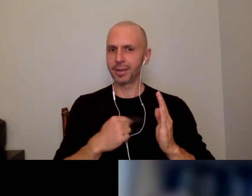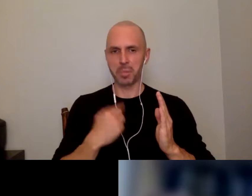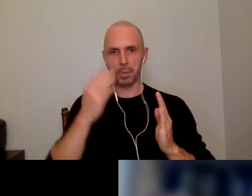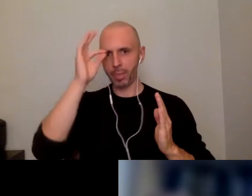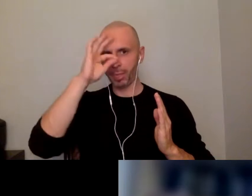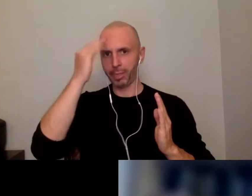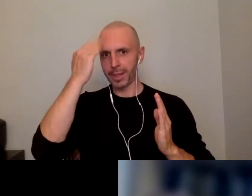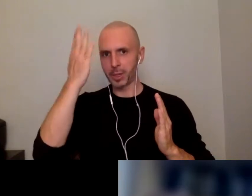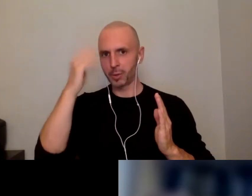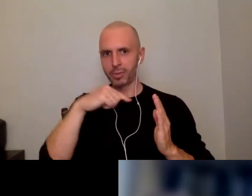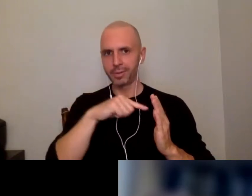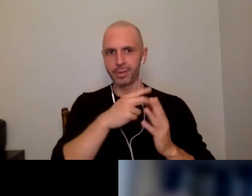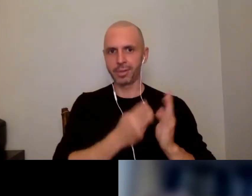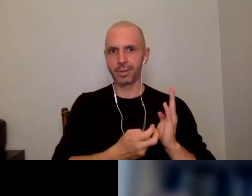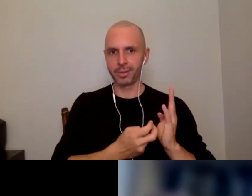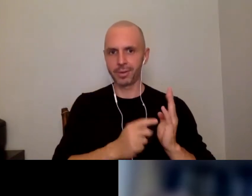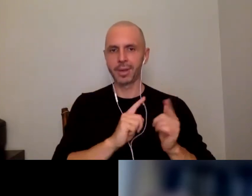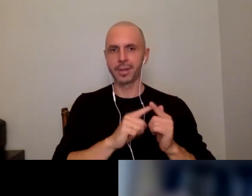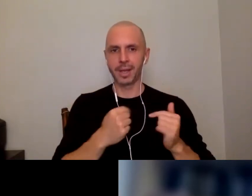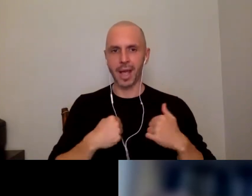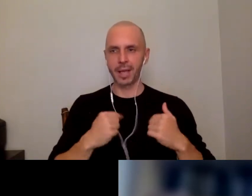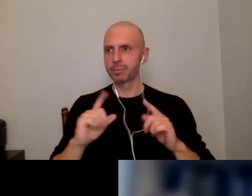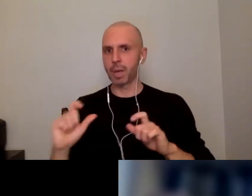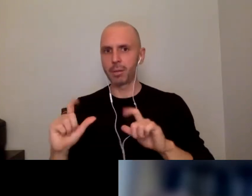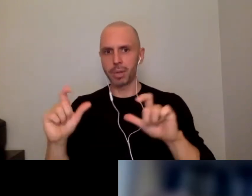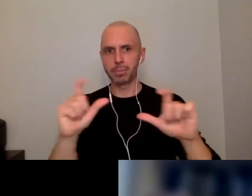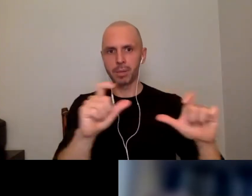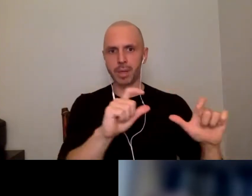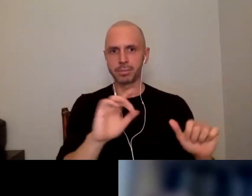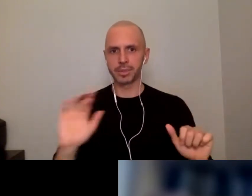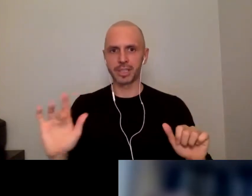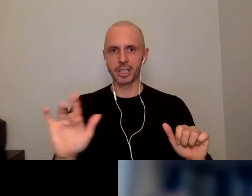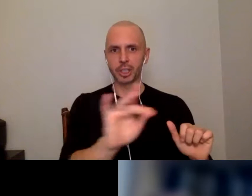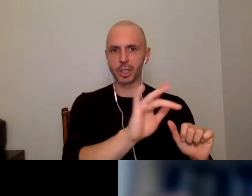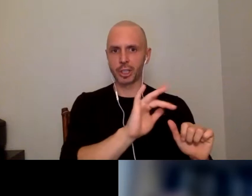basically as a runner to do kind of a bit of everything and the receptionist and then the and